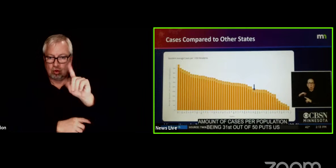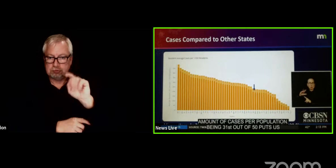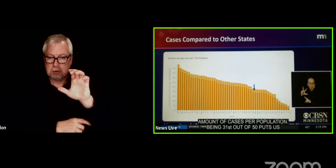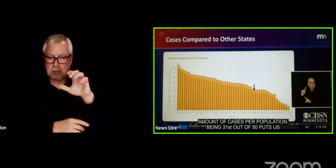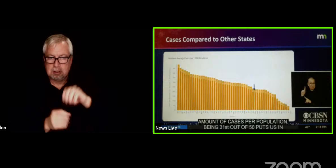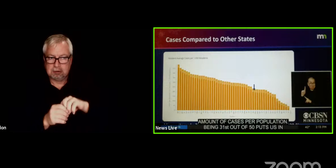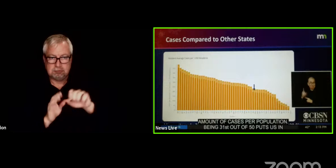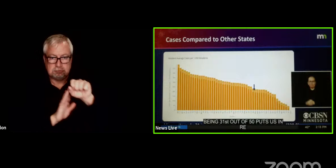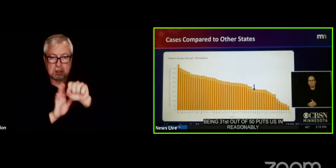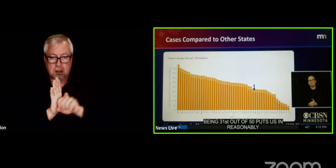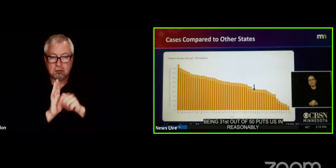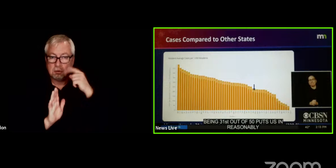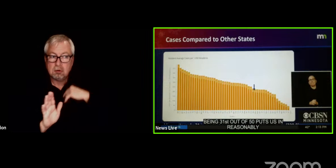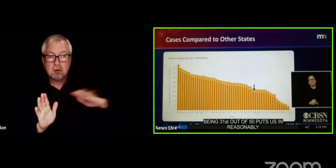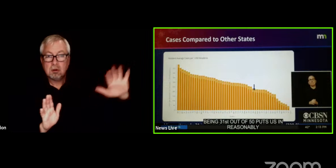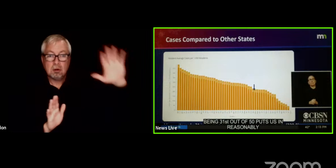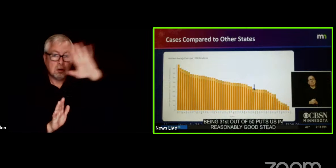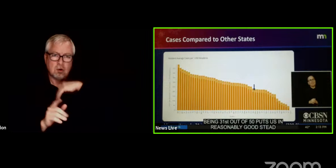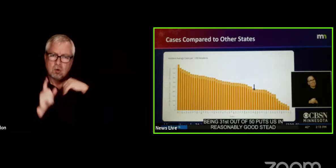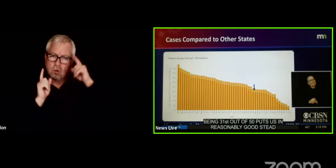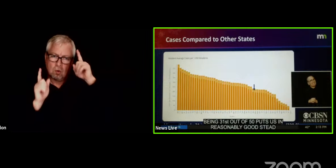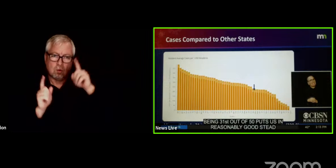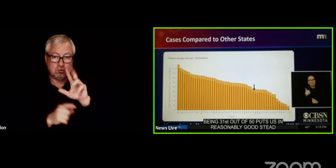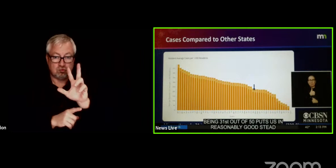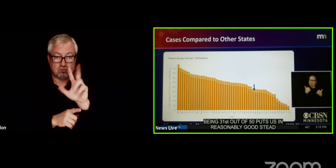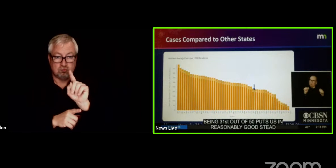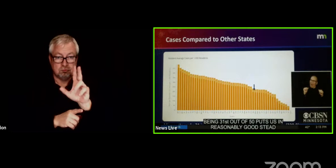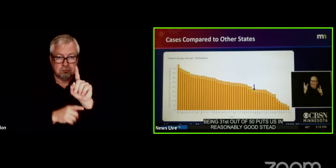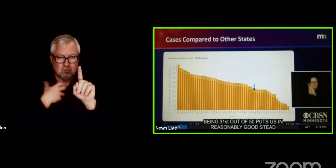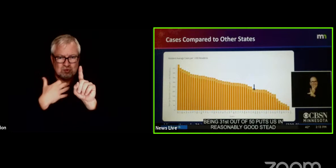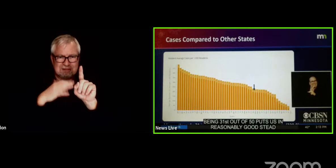THAT NUMBER DOWN. SO 31st OUT OF 50